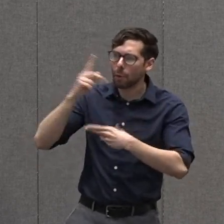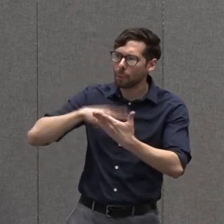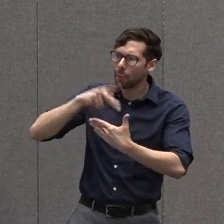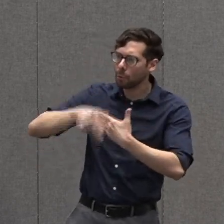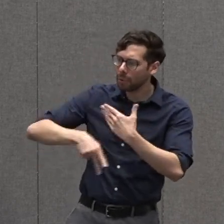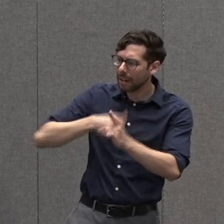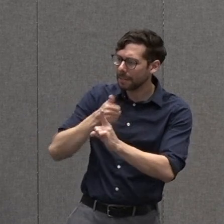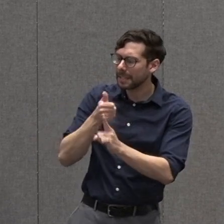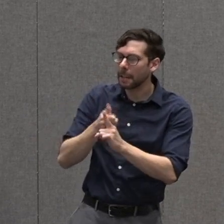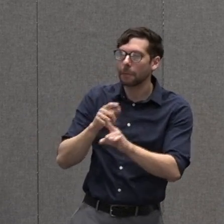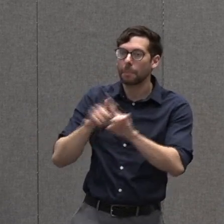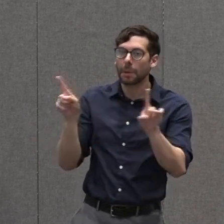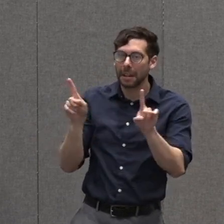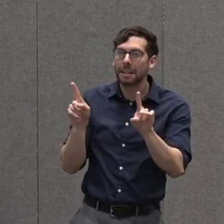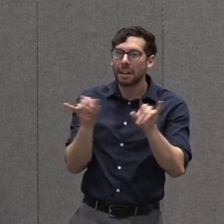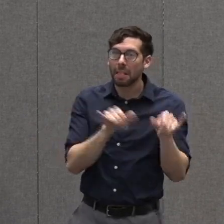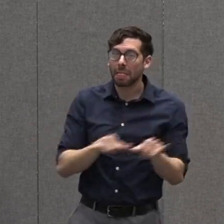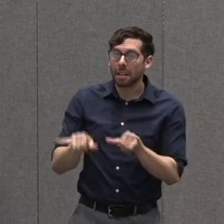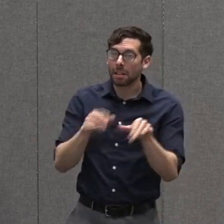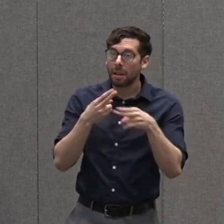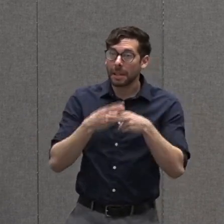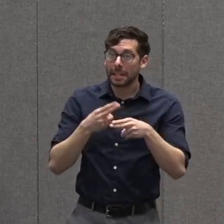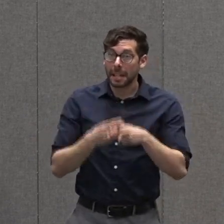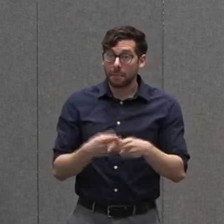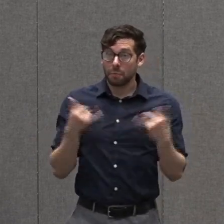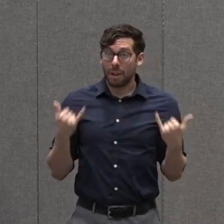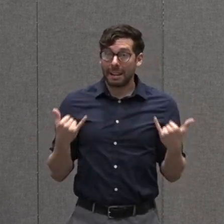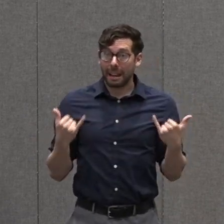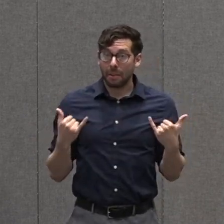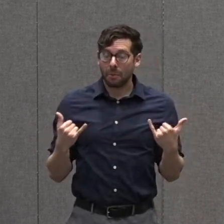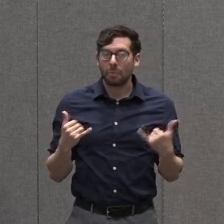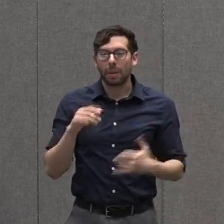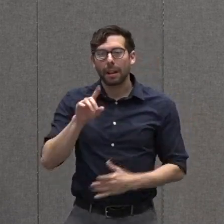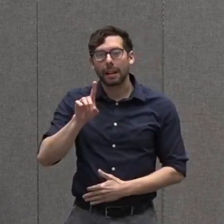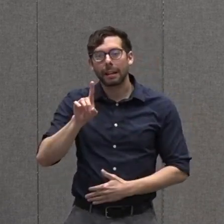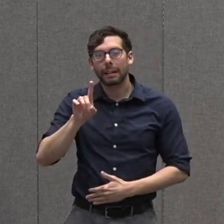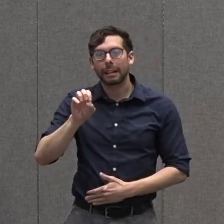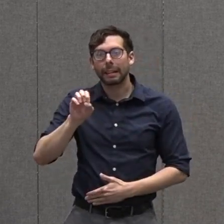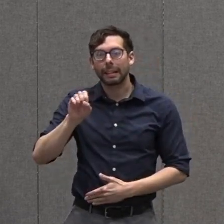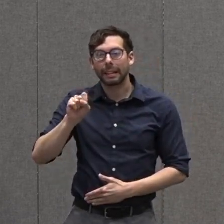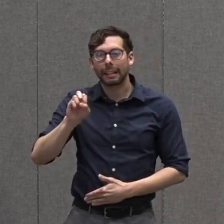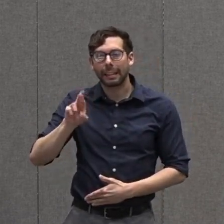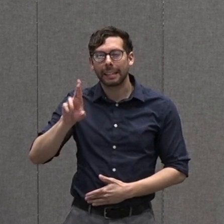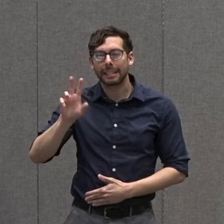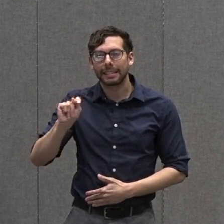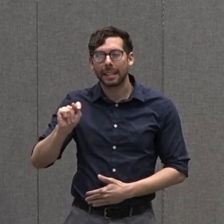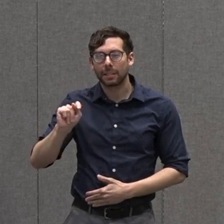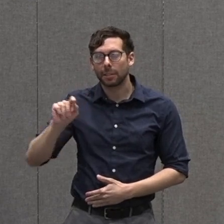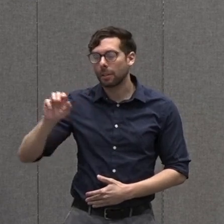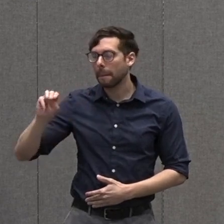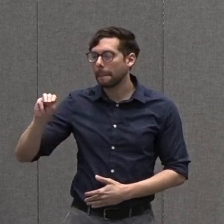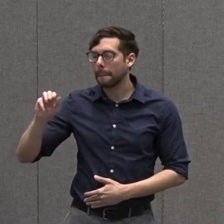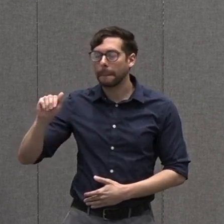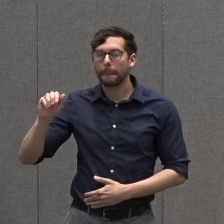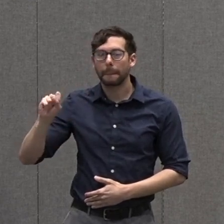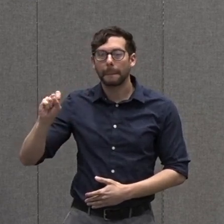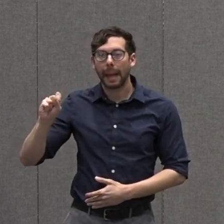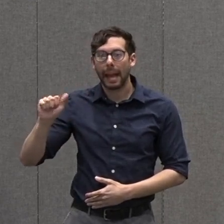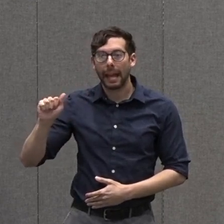In this case, the desert massasauga rattlesnake. And they have a scientific name, which we don't even need to use today.